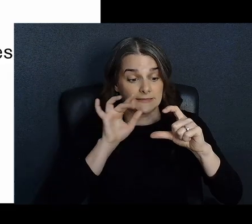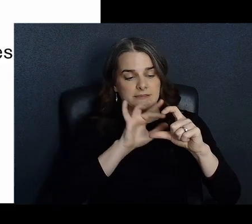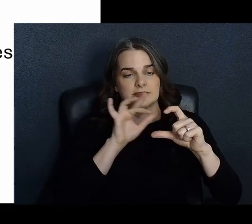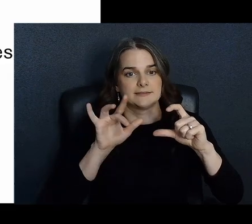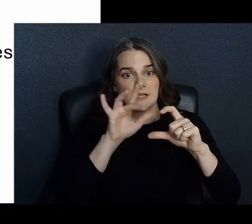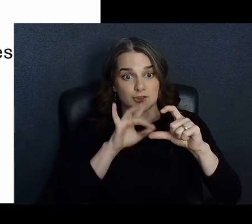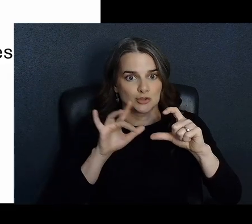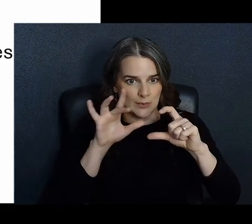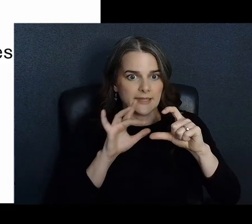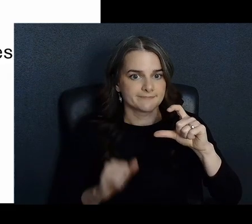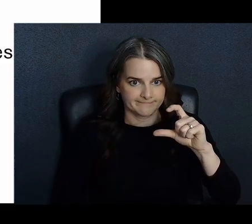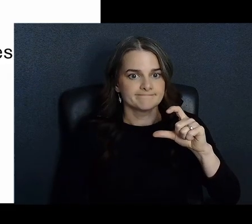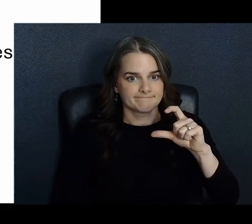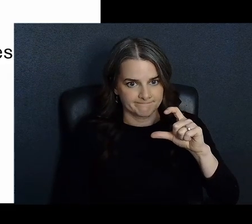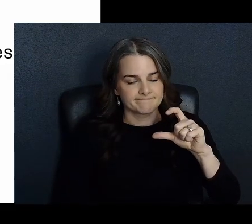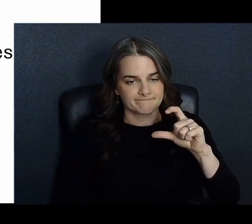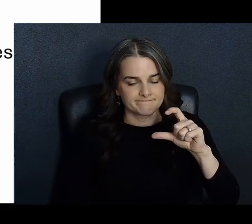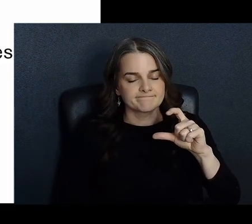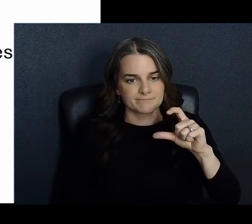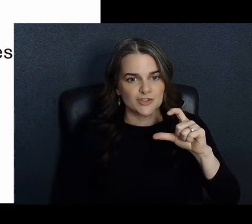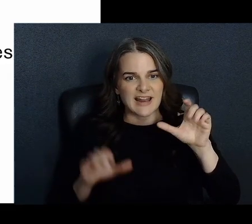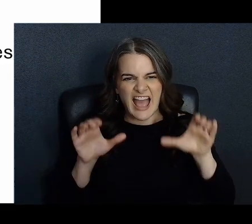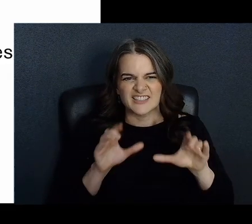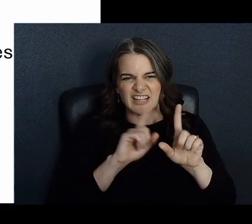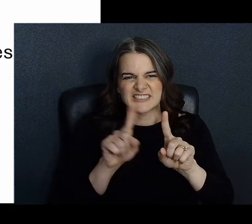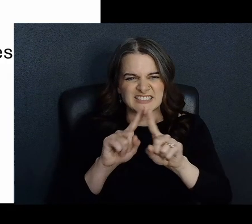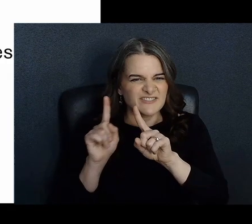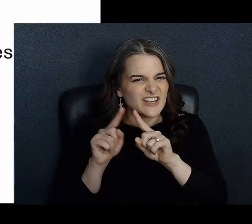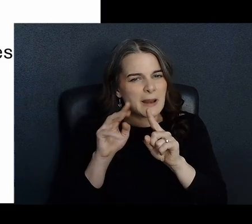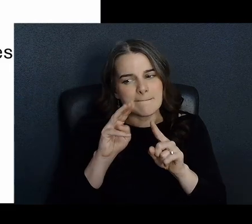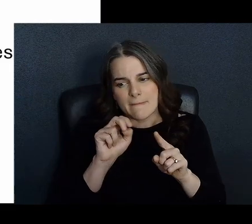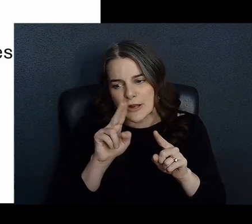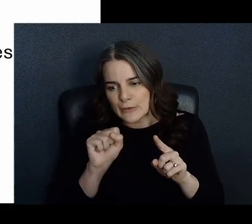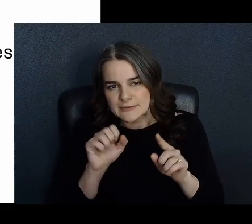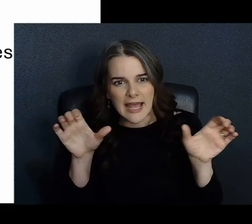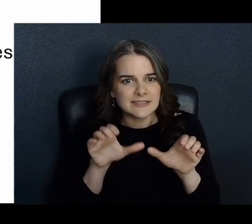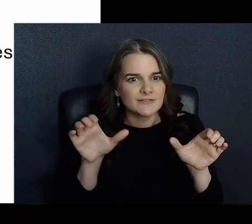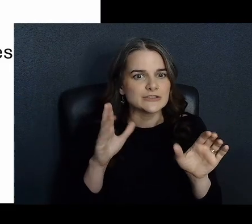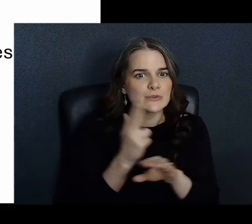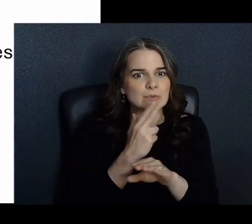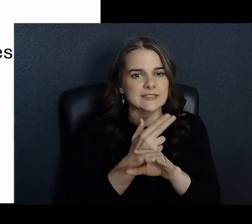So you can activate different menus and different activities by using that touchscreen, which I'll turn on the side here so you can see it better.